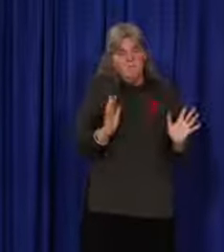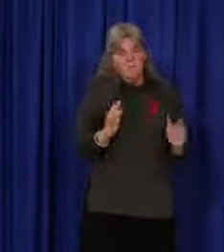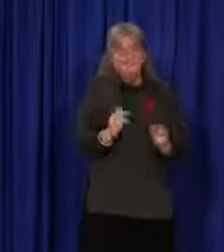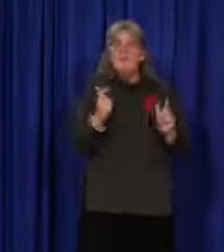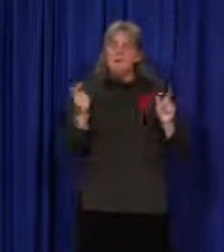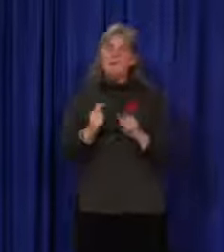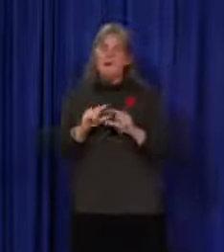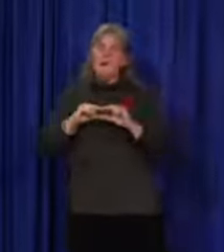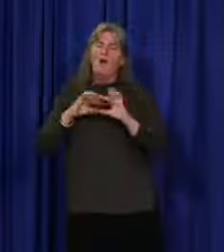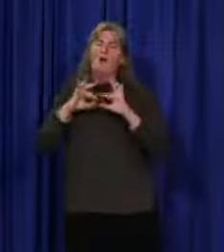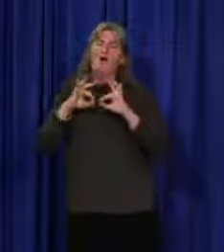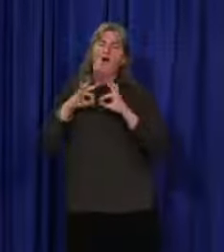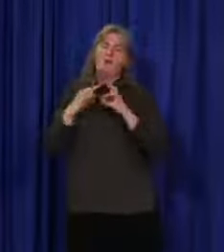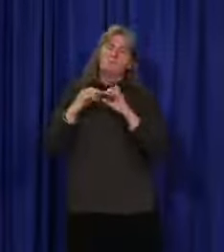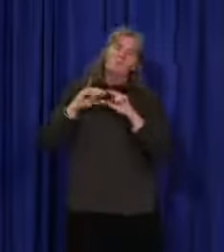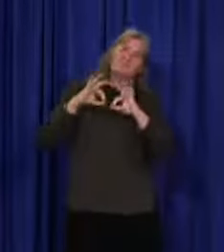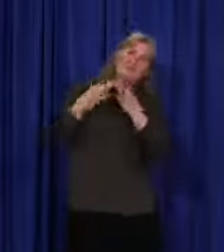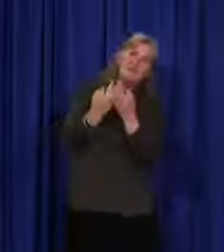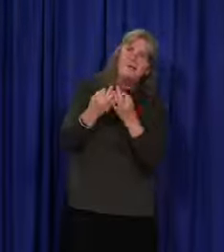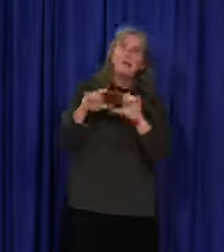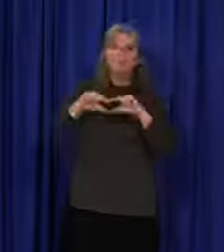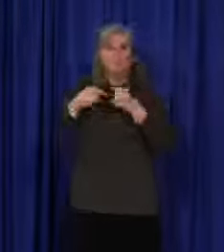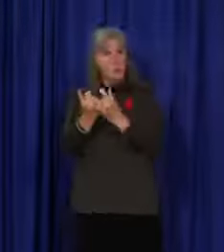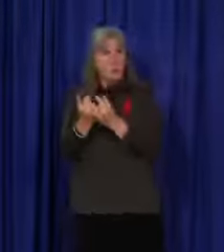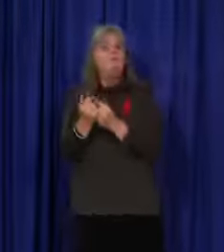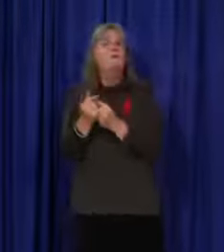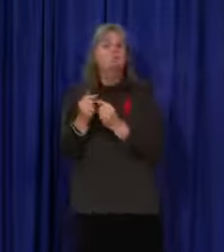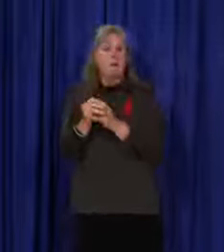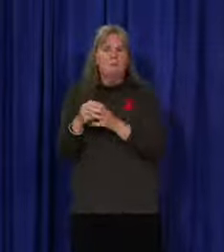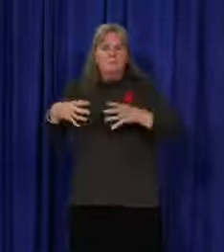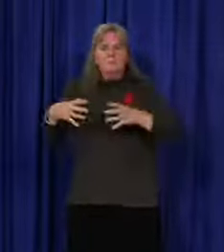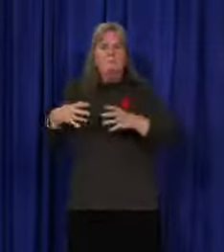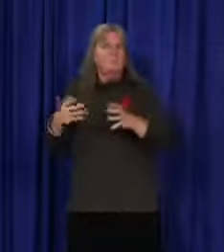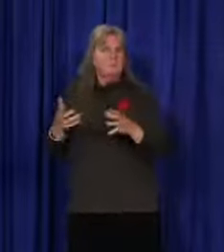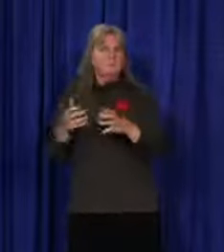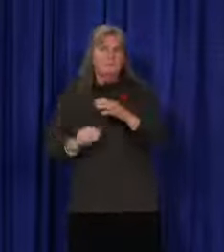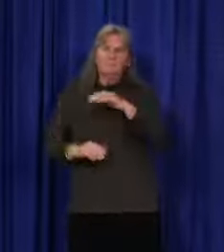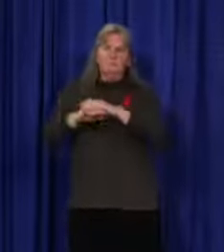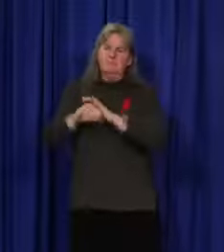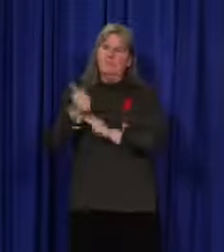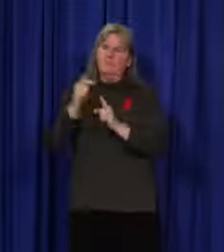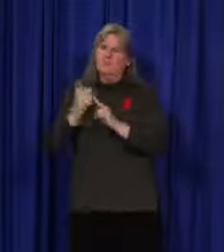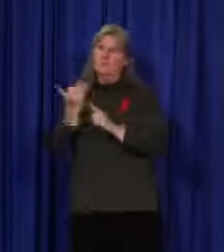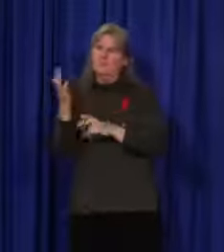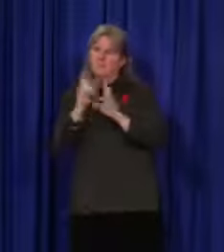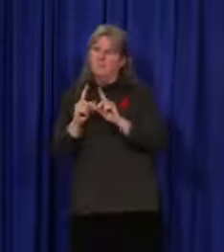sporting events. So we will be meeting with major